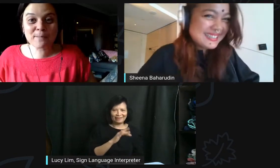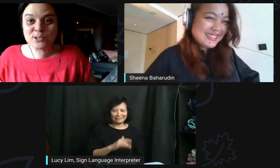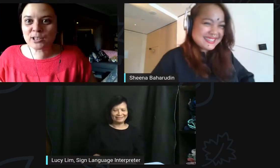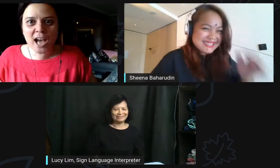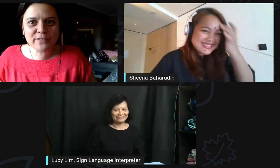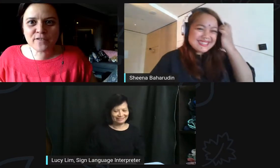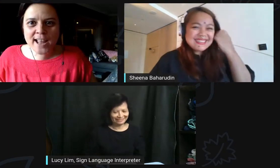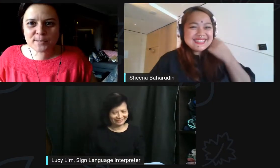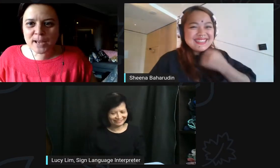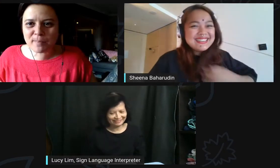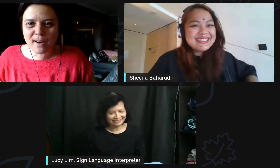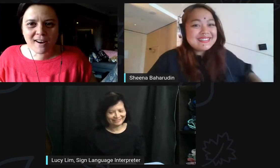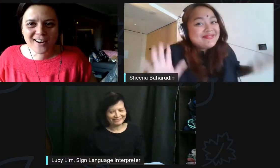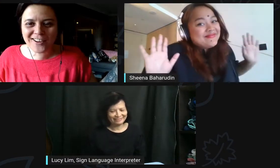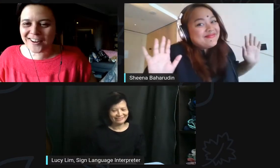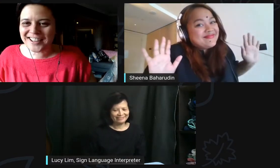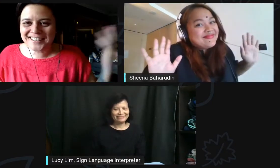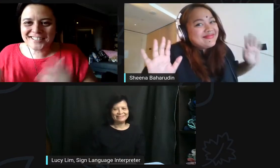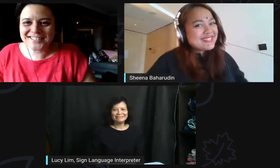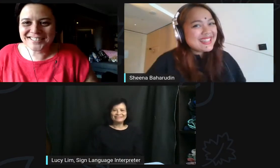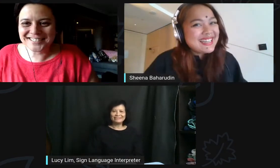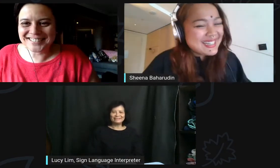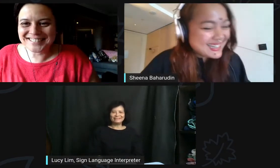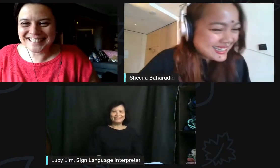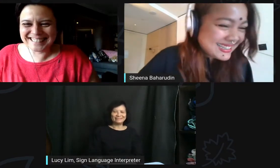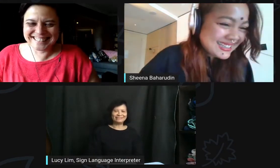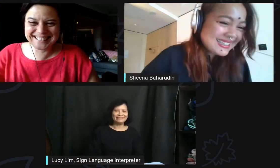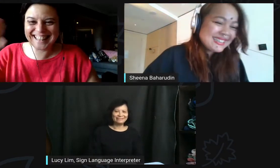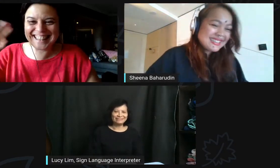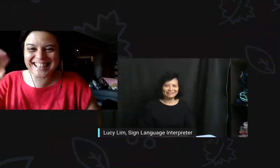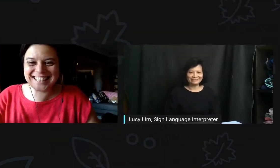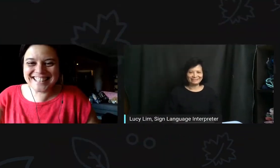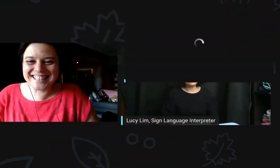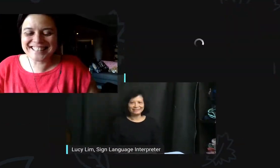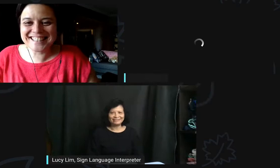That's what happen with a lot of event, people. Thanks, Sheena.